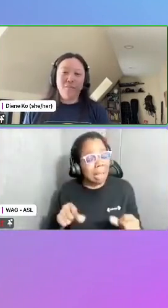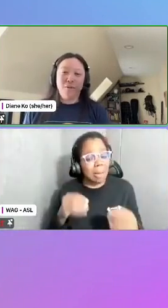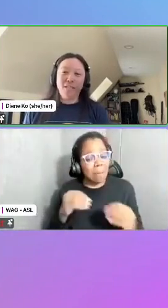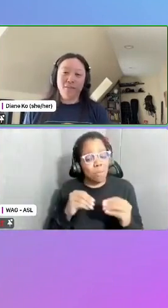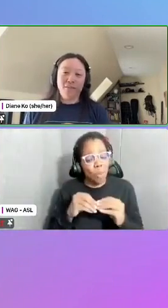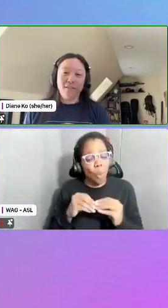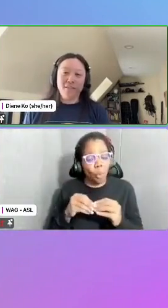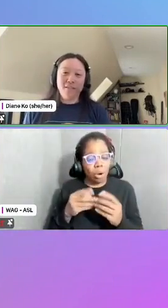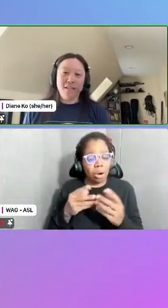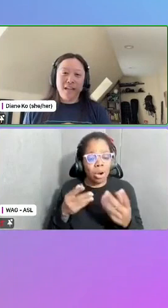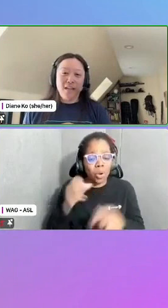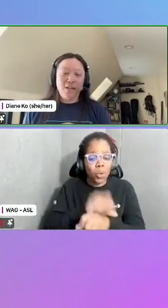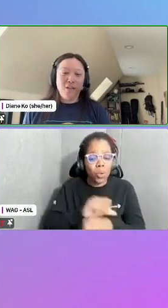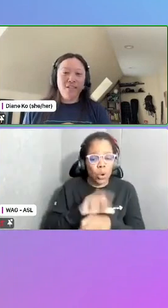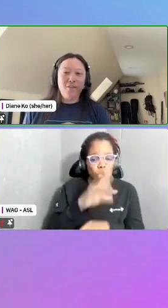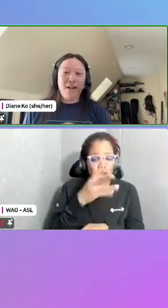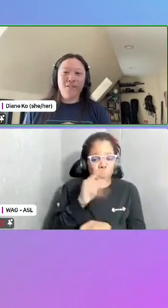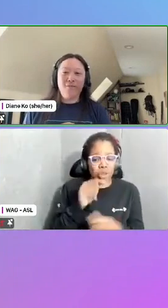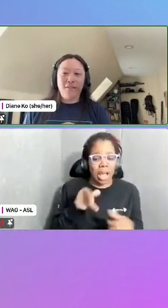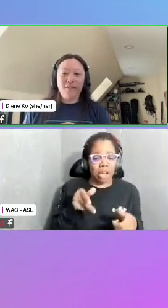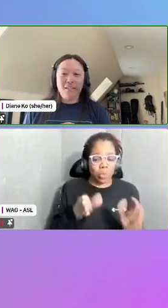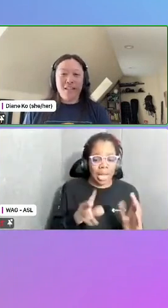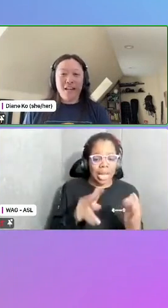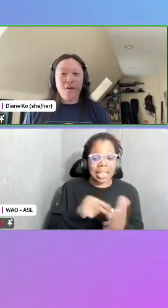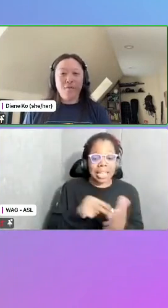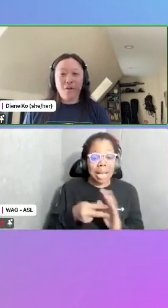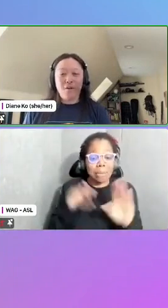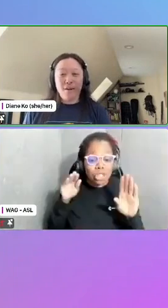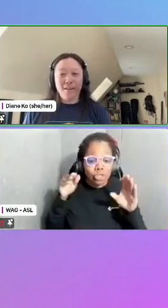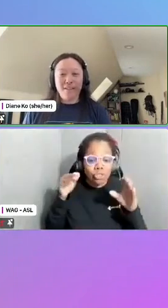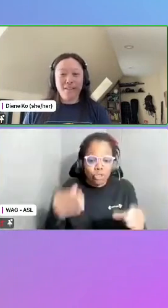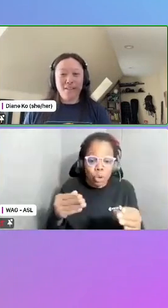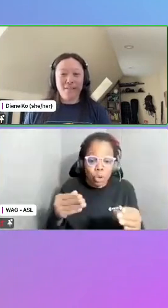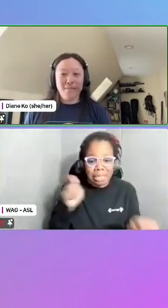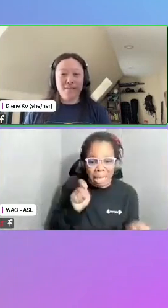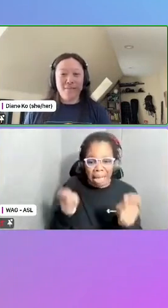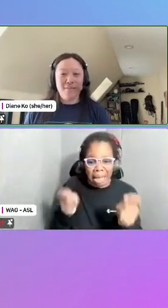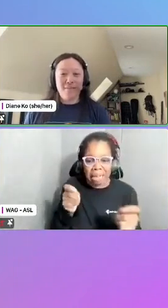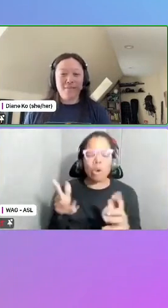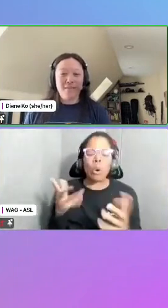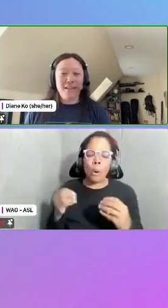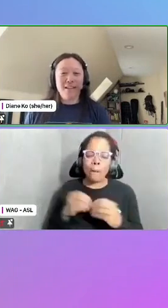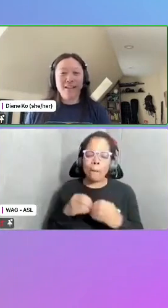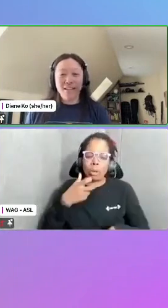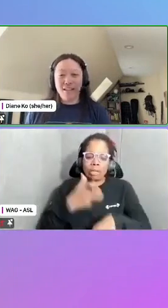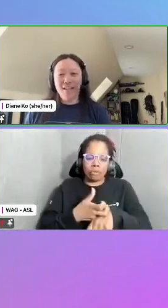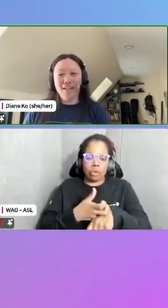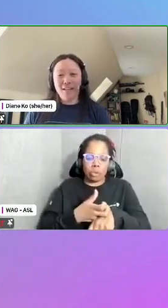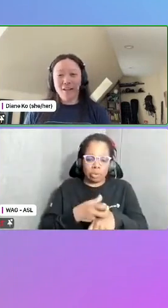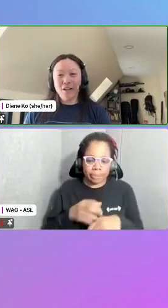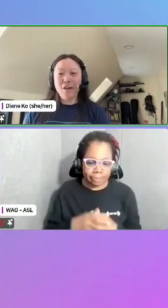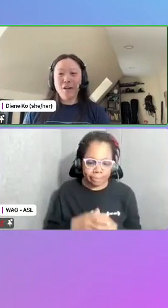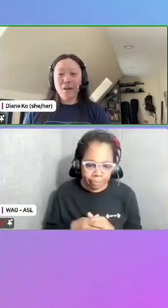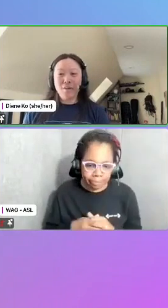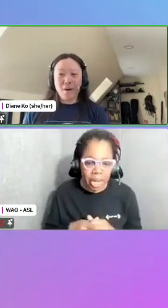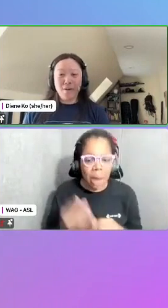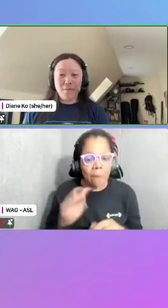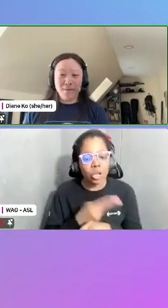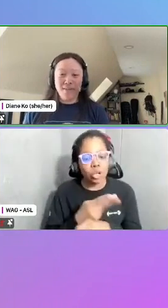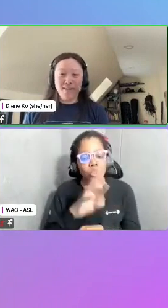This plugin includes a number of different rules that cover things like aria prop validation, keyboard shortcuts